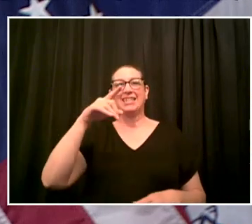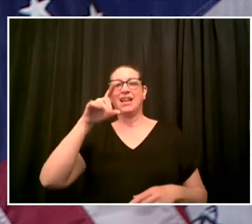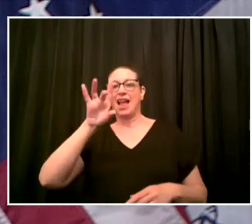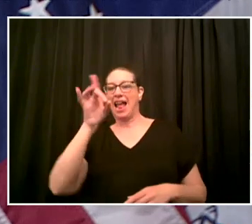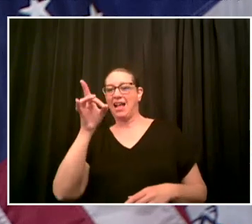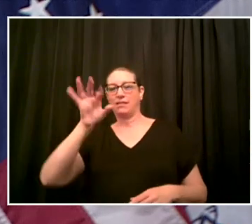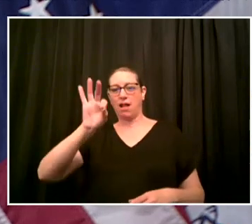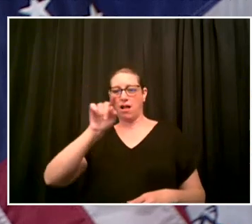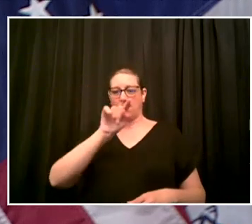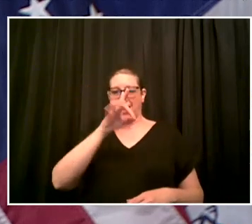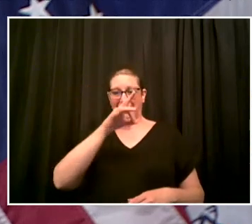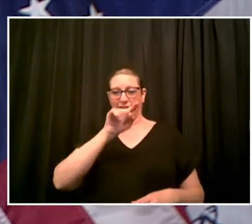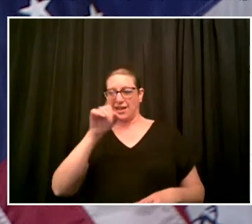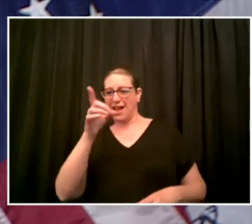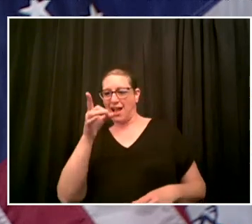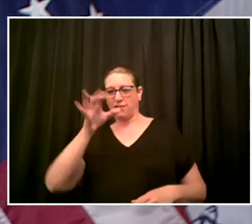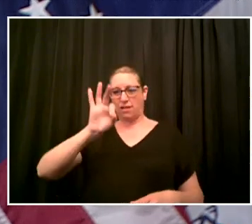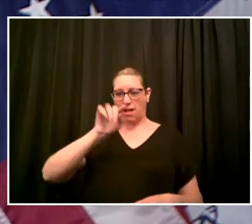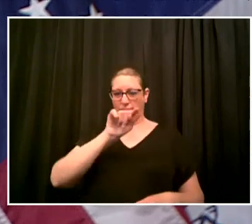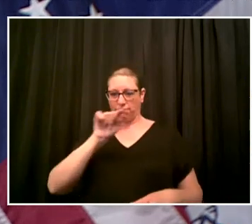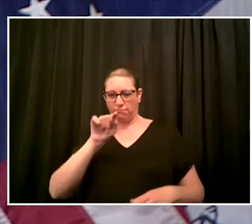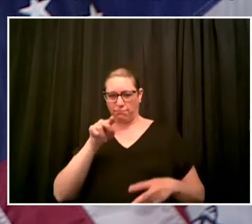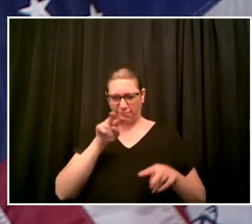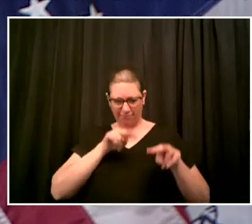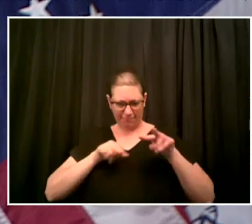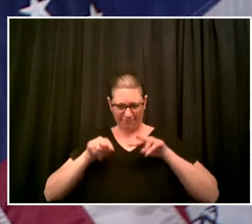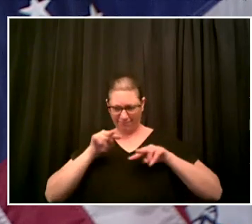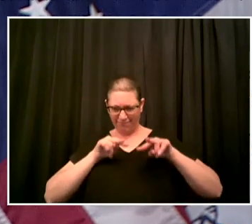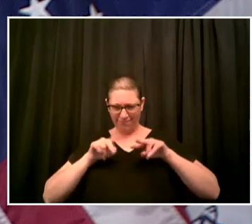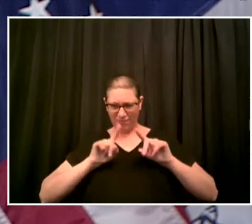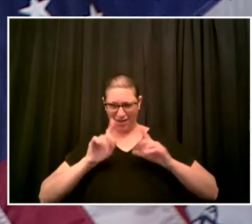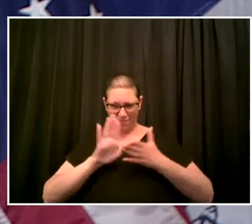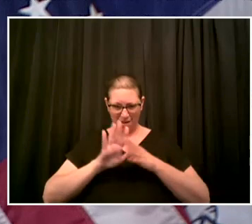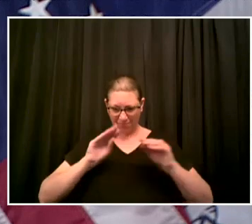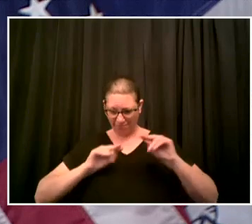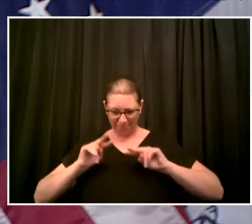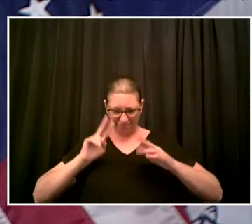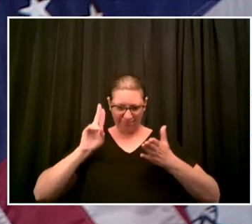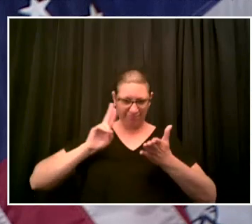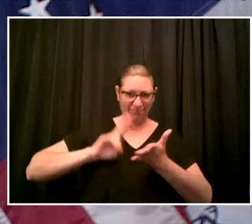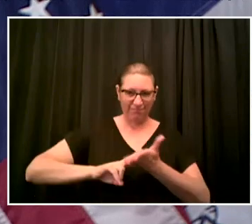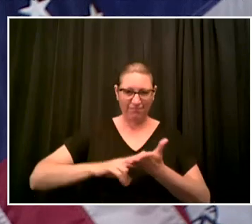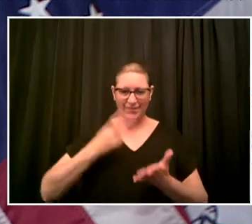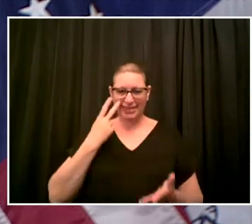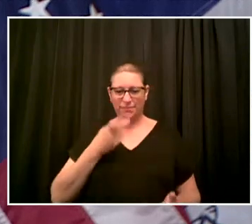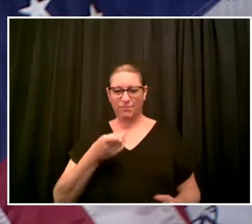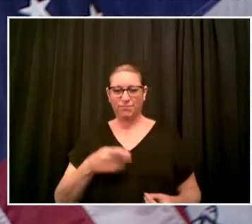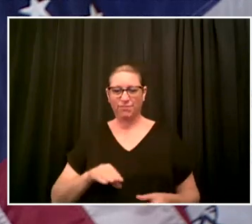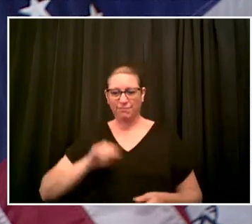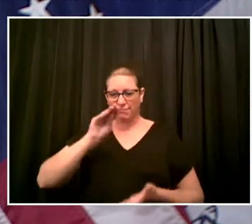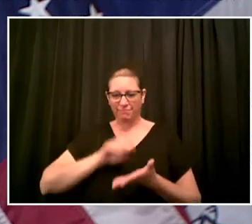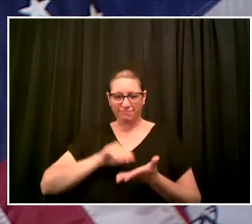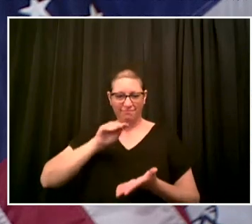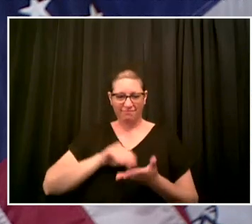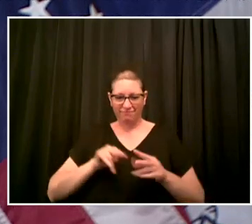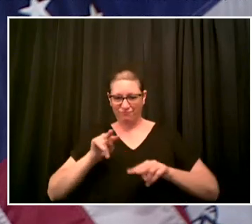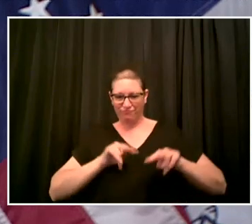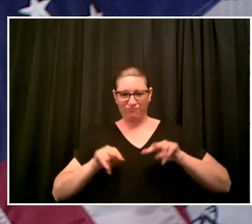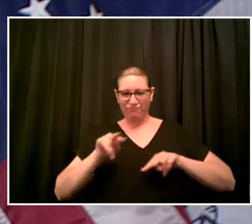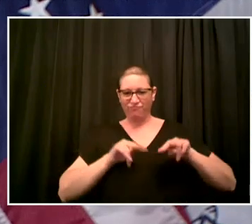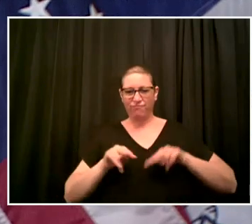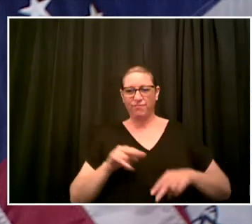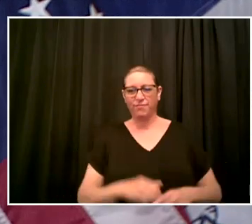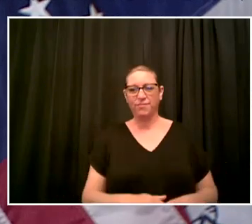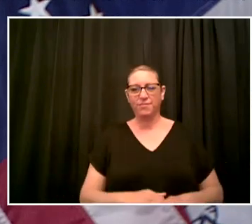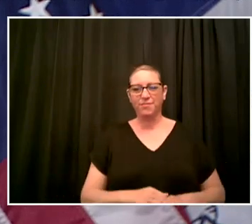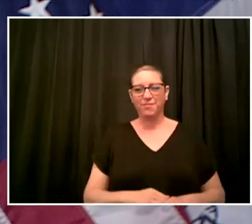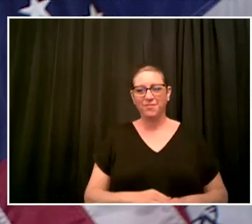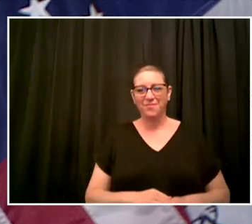SIGN COUNCILb M■